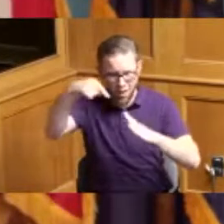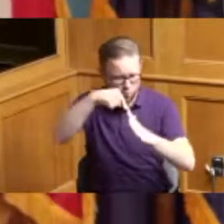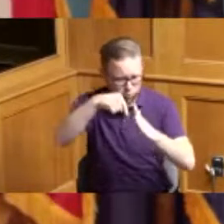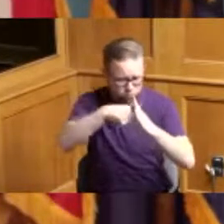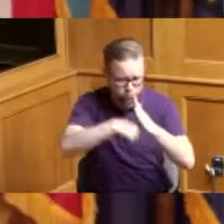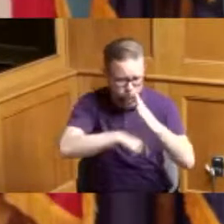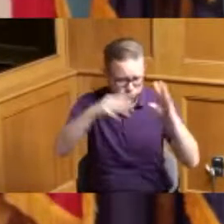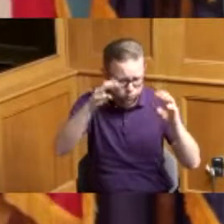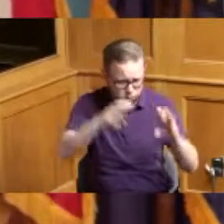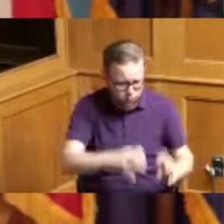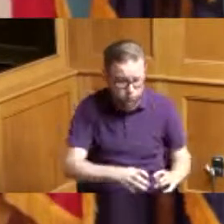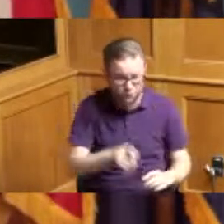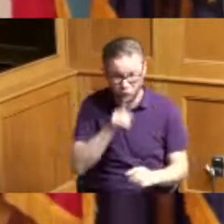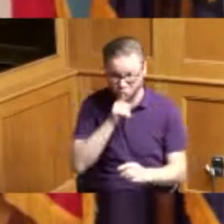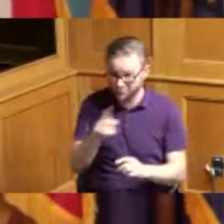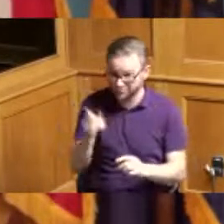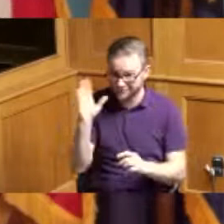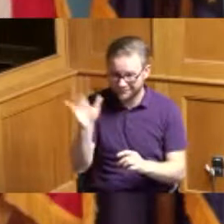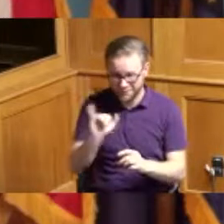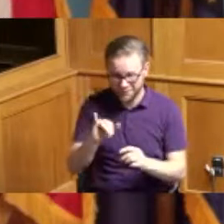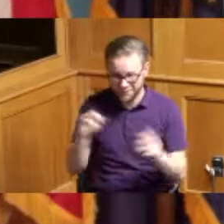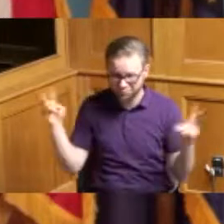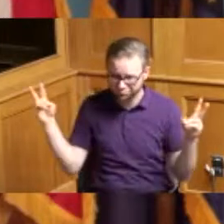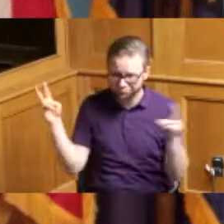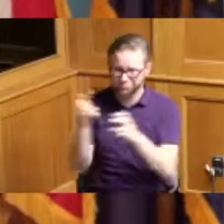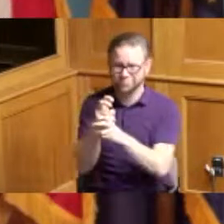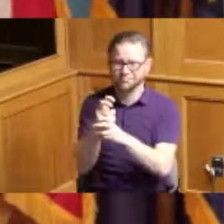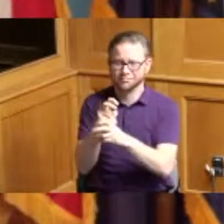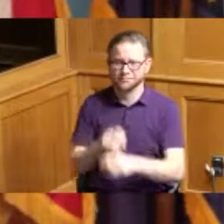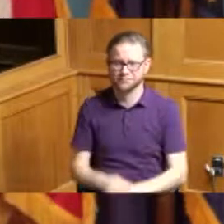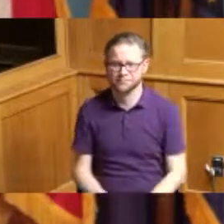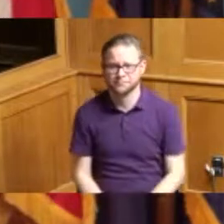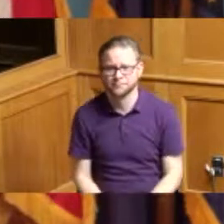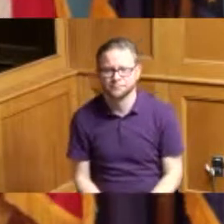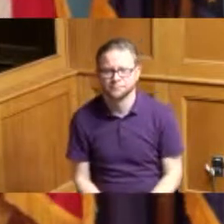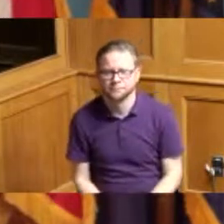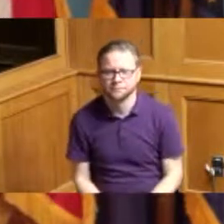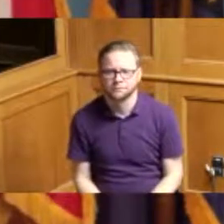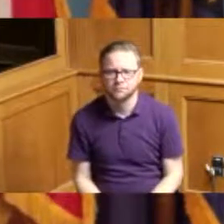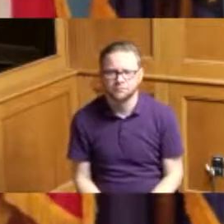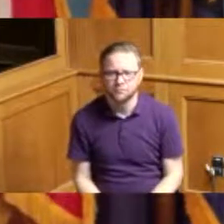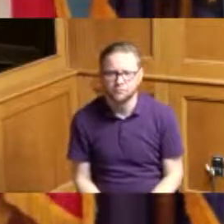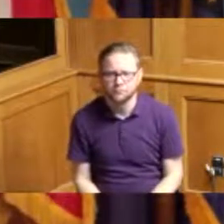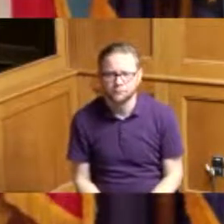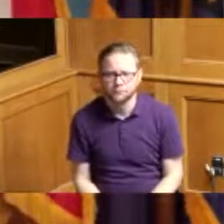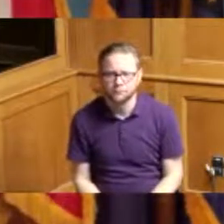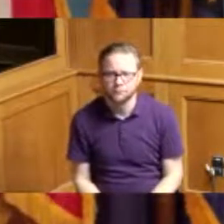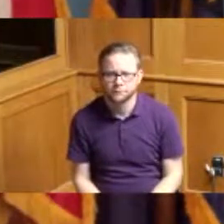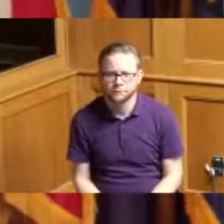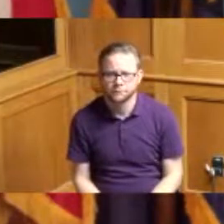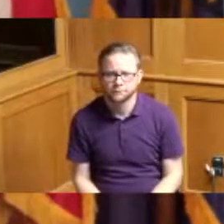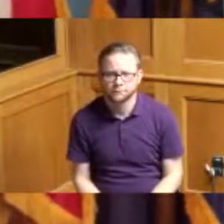it is complicated and so I want to make sure a lot of times when we went from